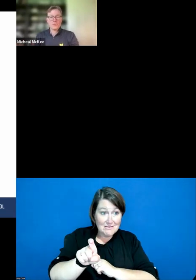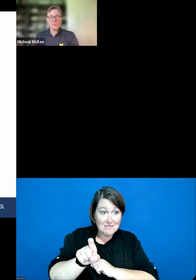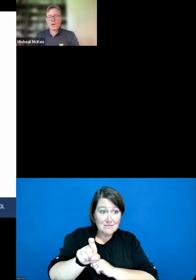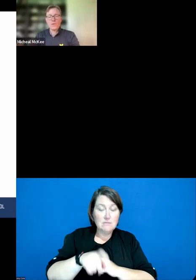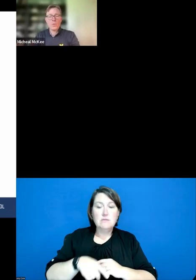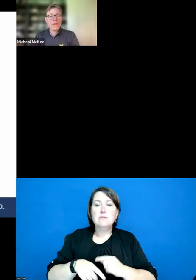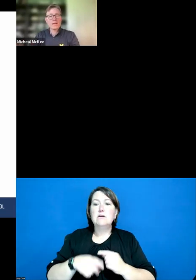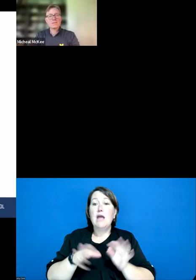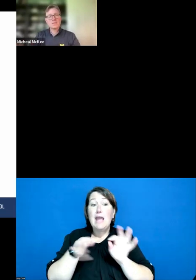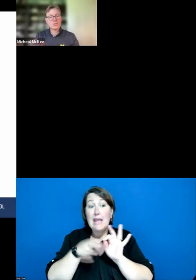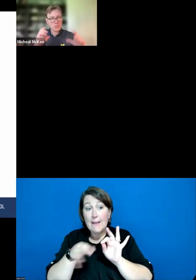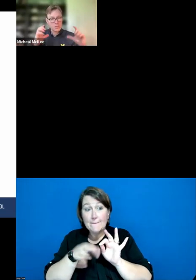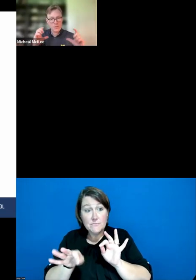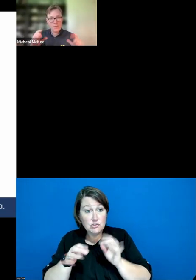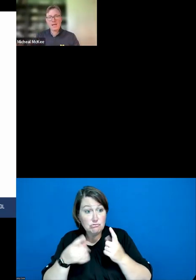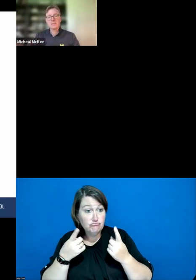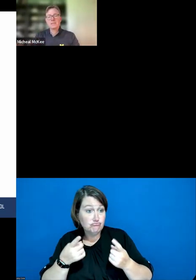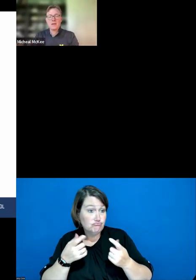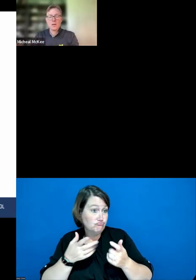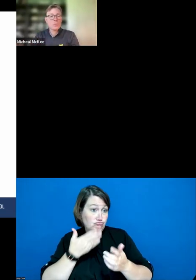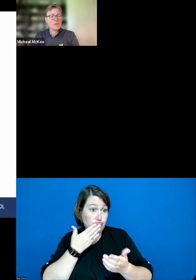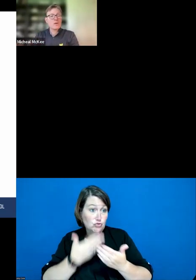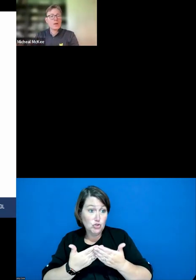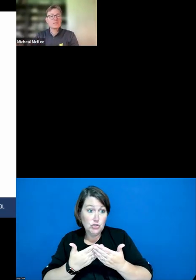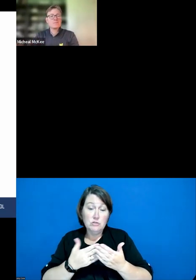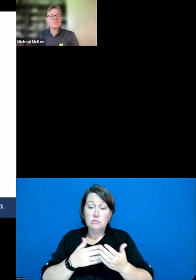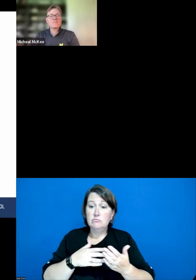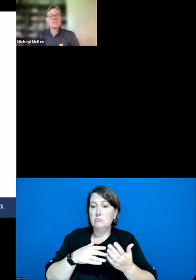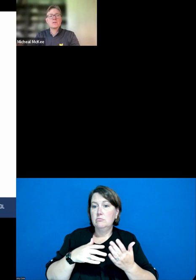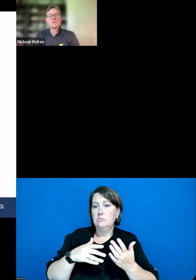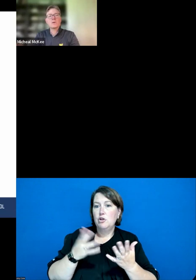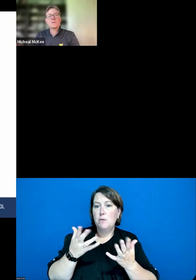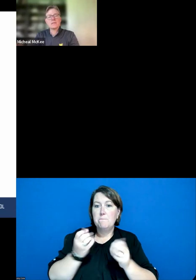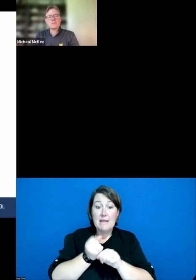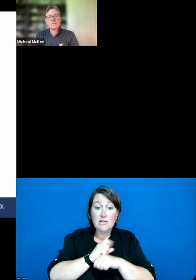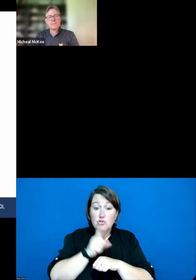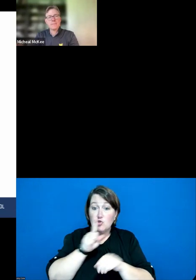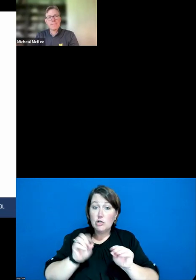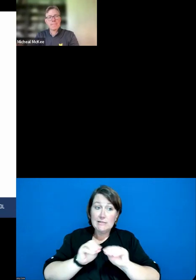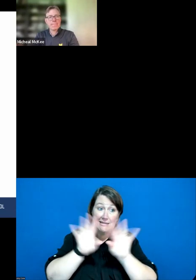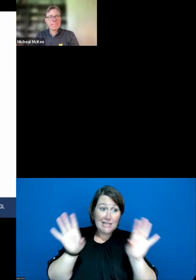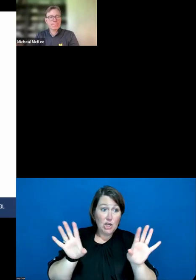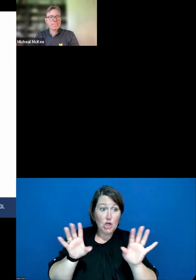other ways such as a lear math will be bequest. So let's go to the next lide.